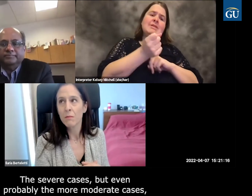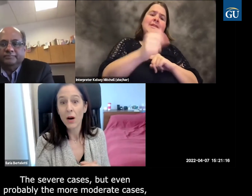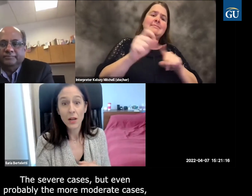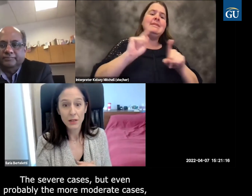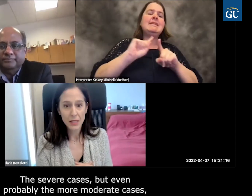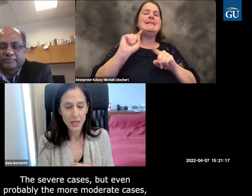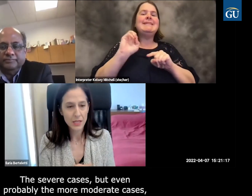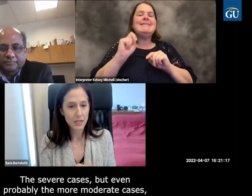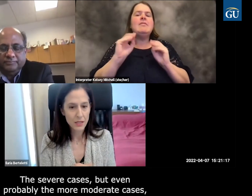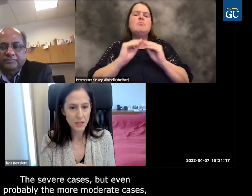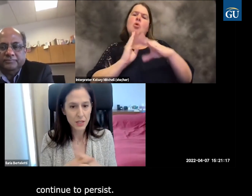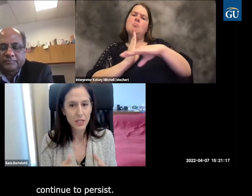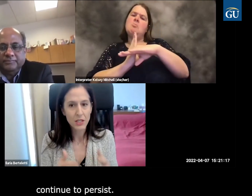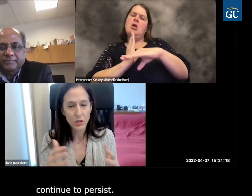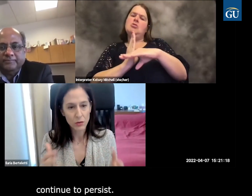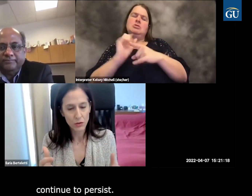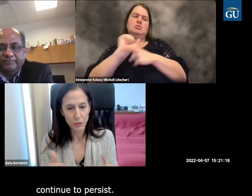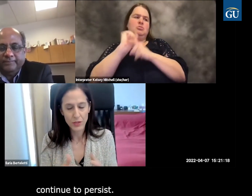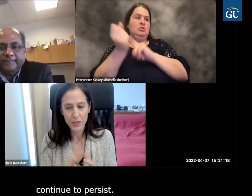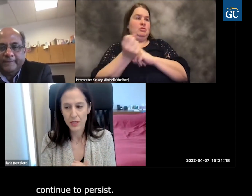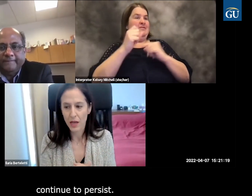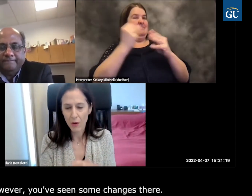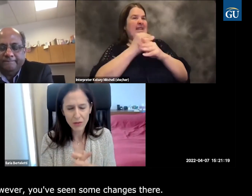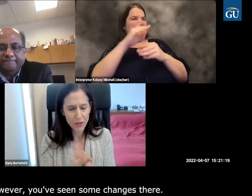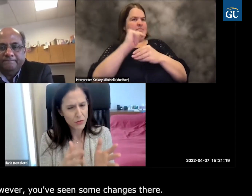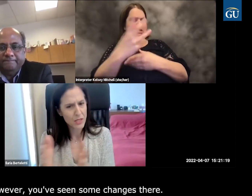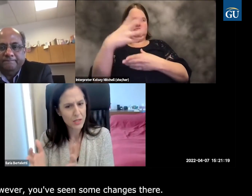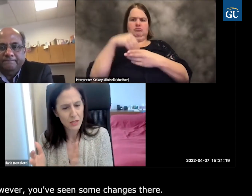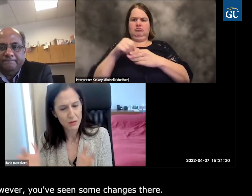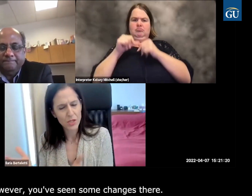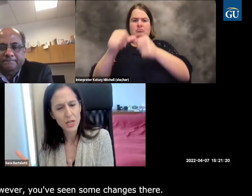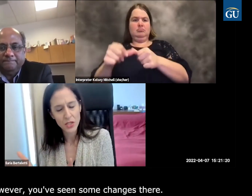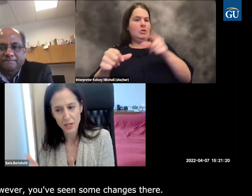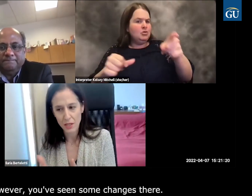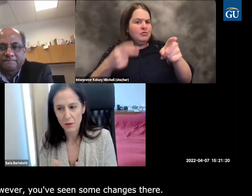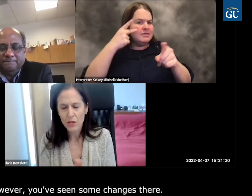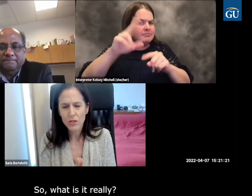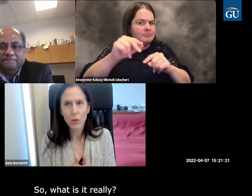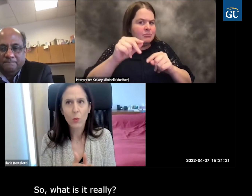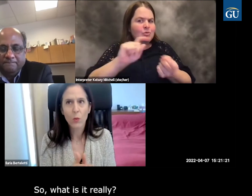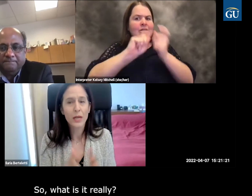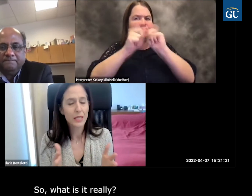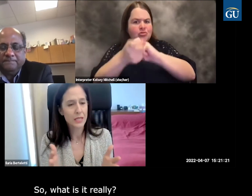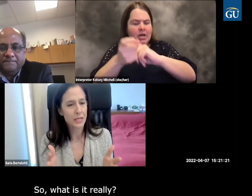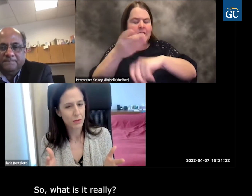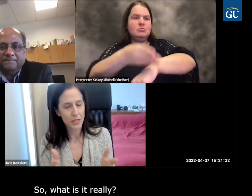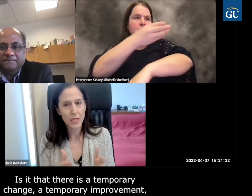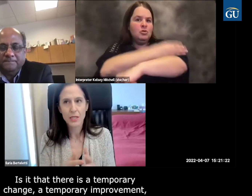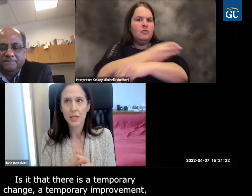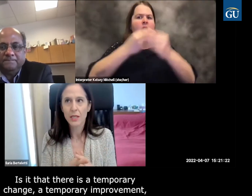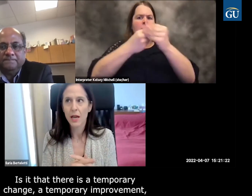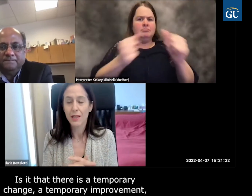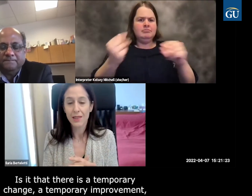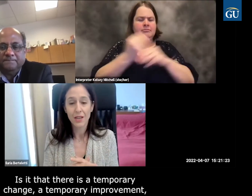moderate cases continue to persist however you've seen some changes there